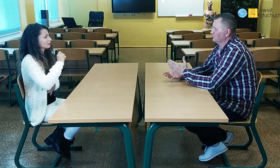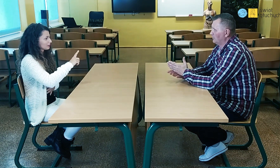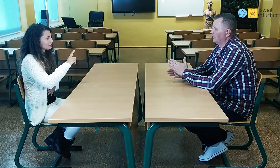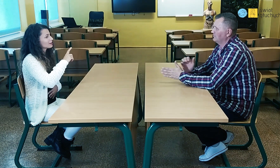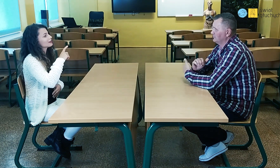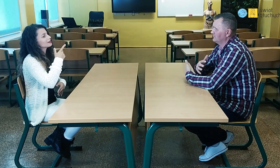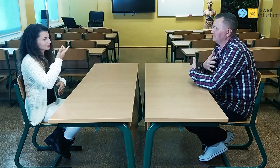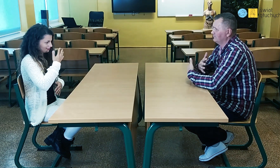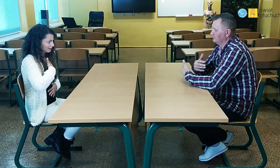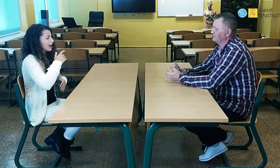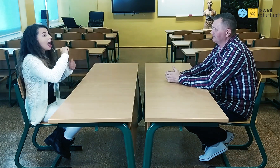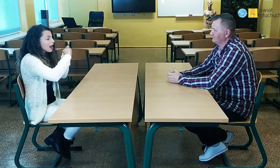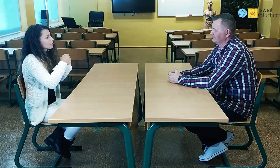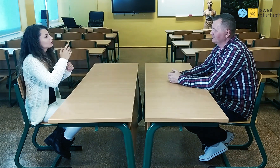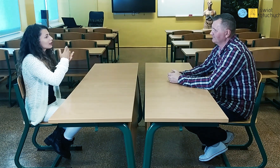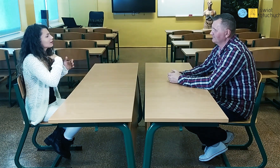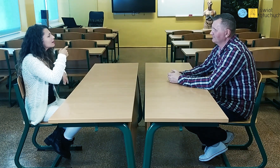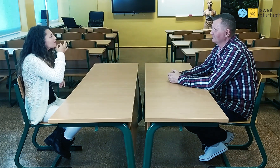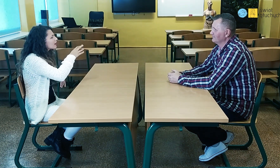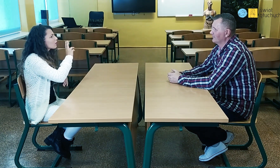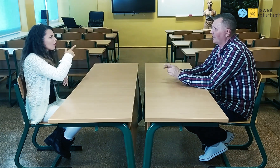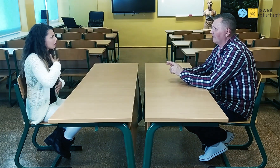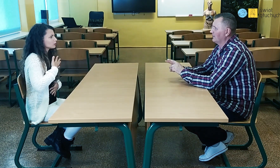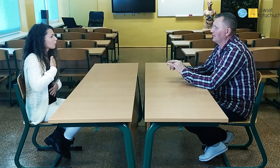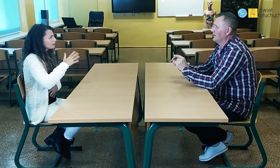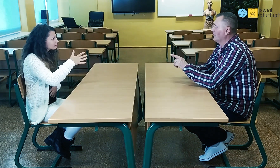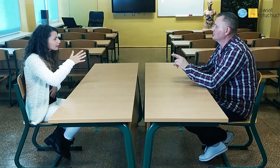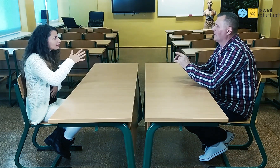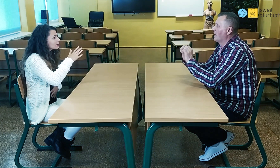Yes, vibrations provided the rhythm. That's right. And if someone couldn't feel the vibrations...